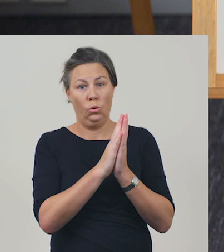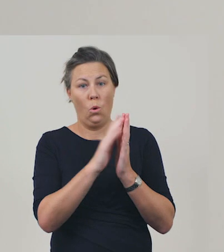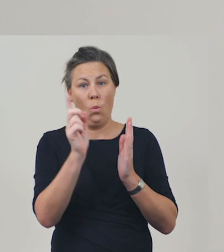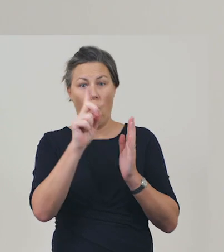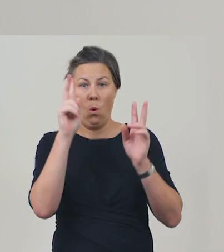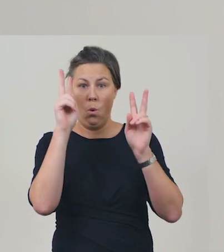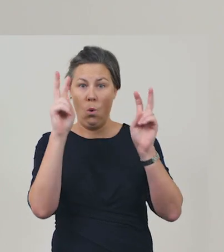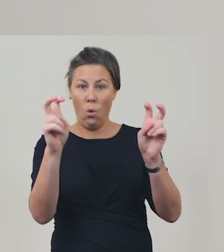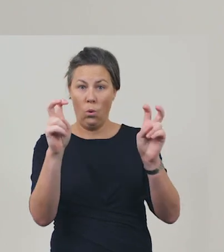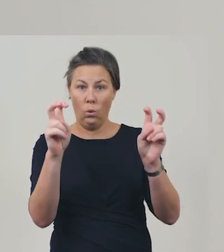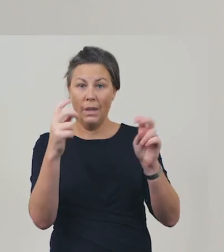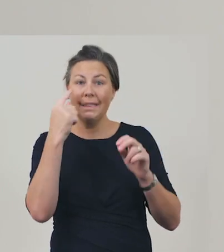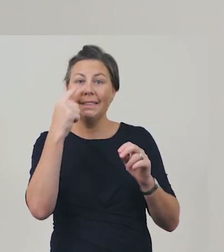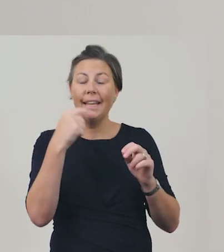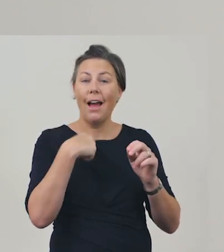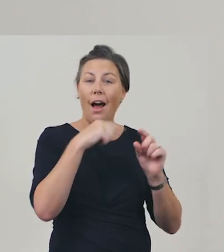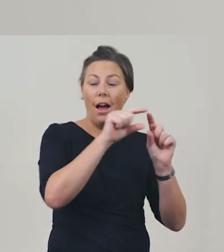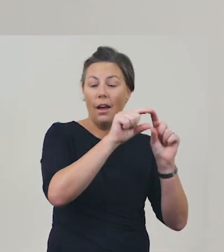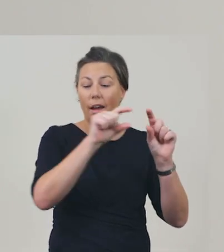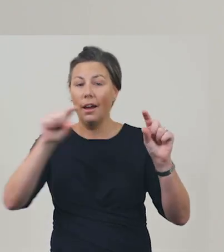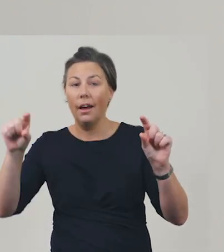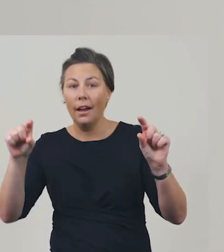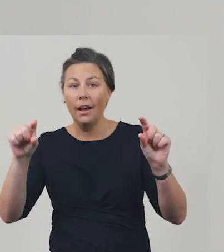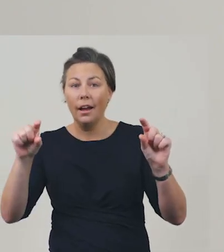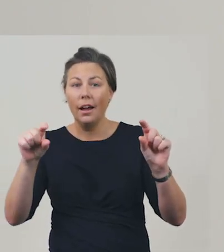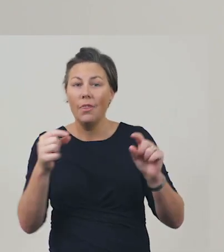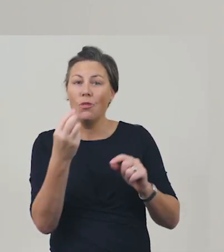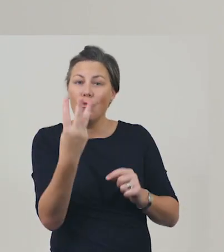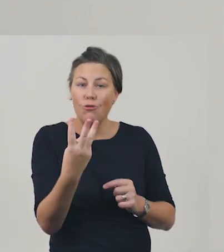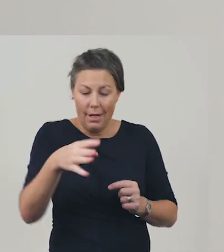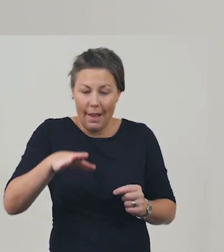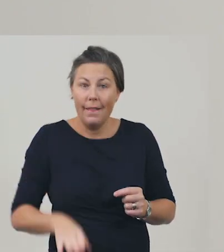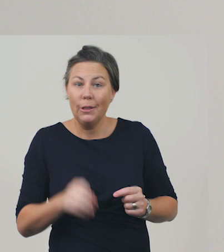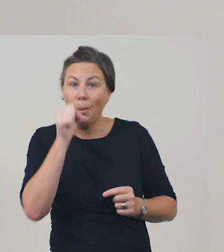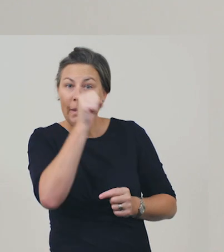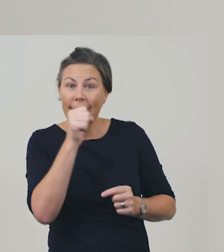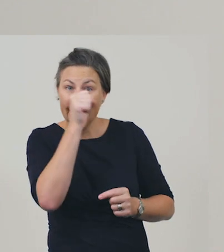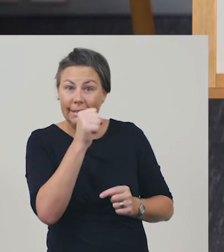You can see that I have written the title here – ‘The Three Little Pigs’.